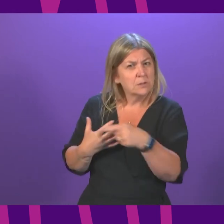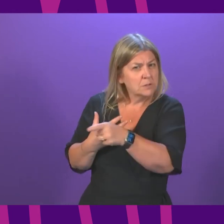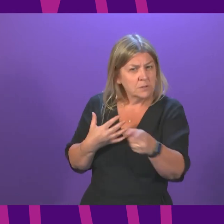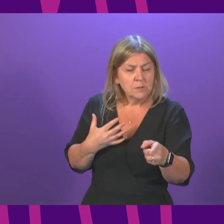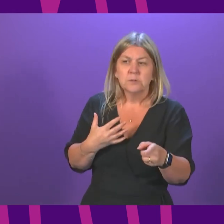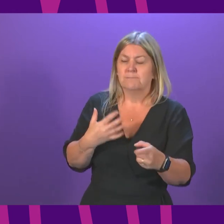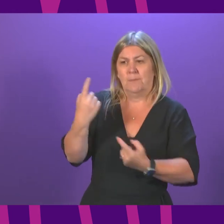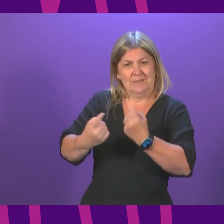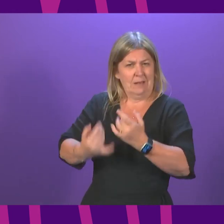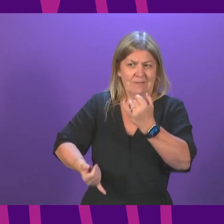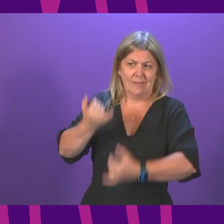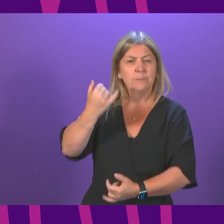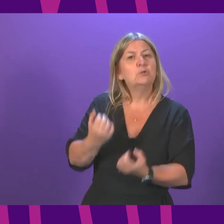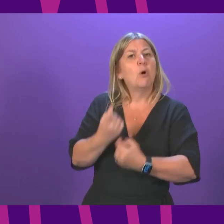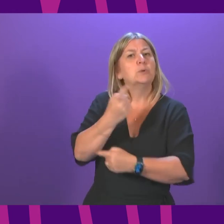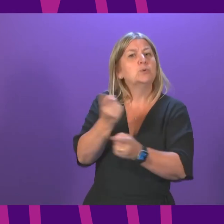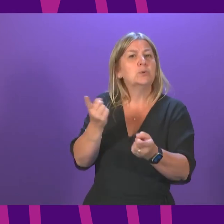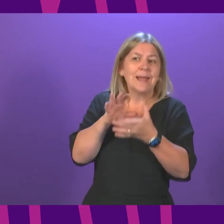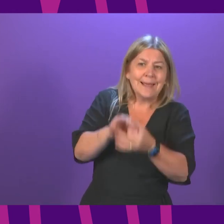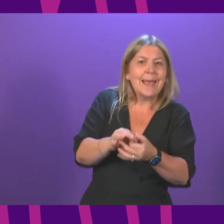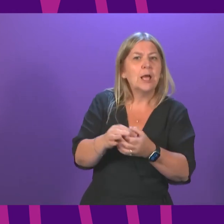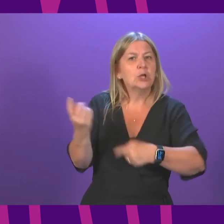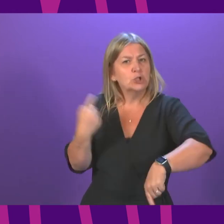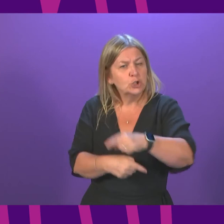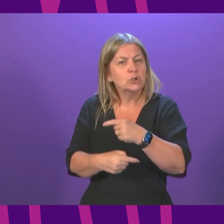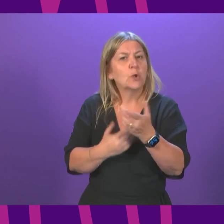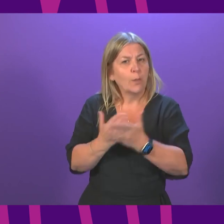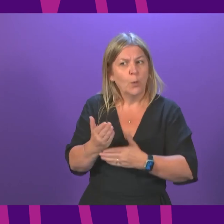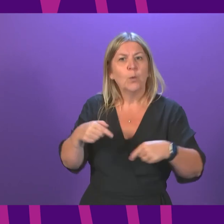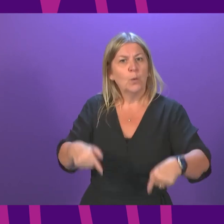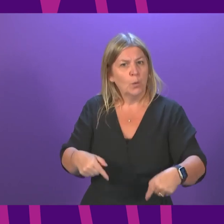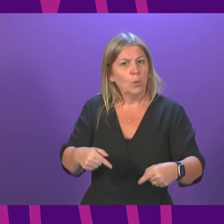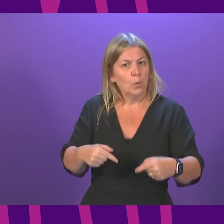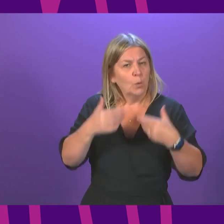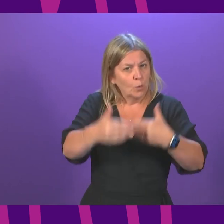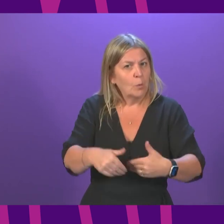going to that company and begging it to keep routes going when there are sufficient provisions